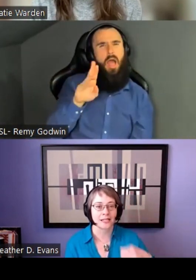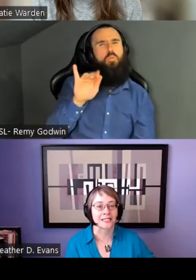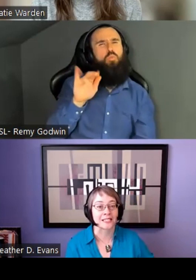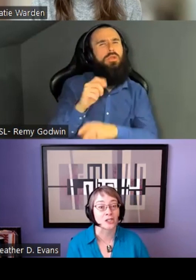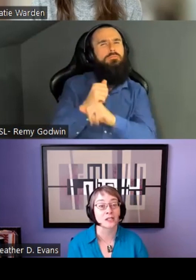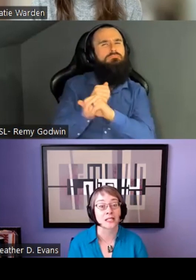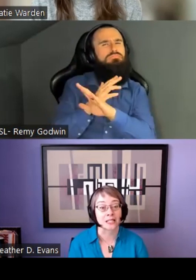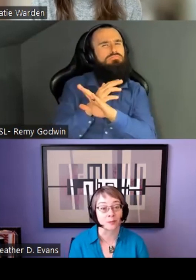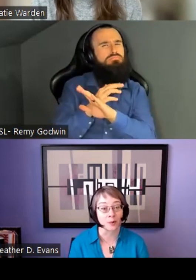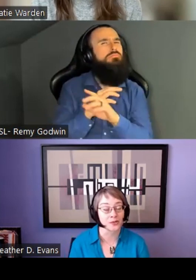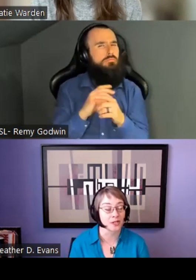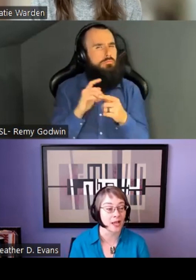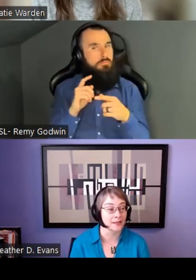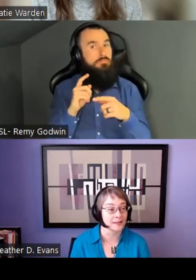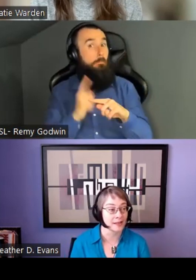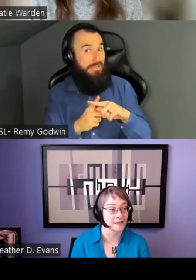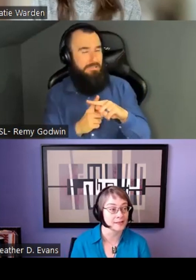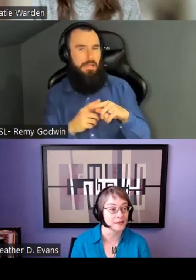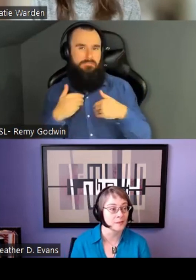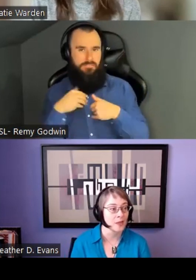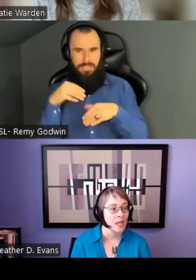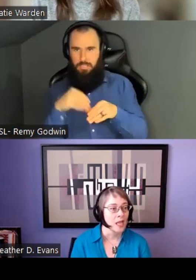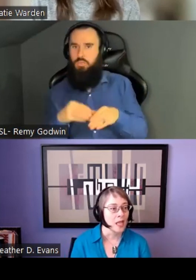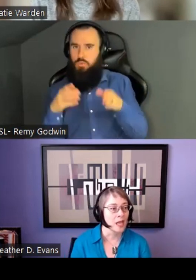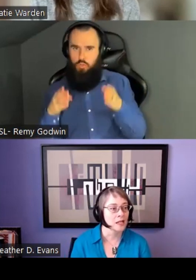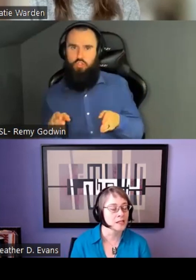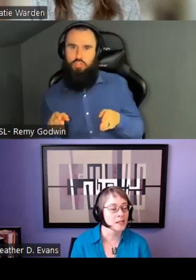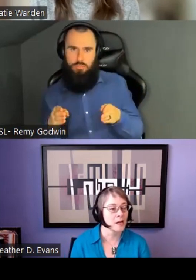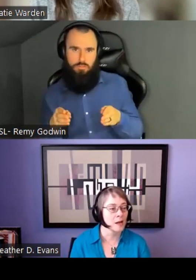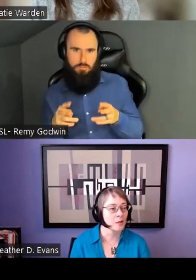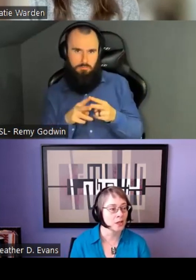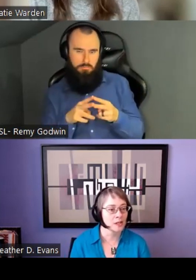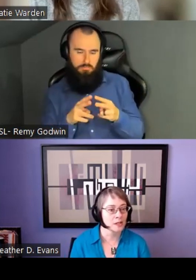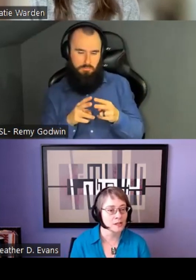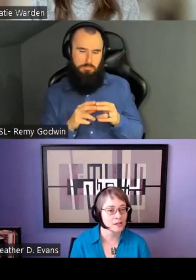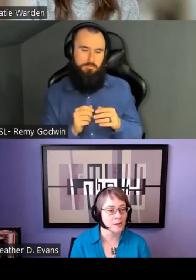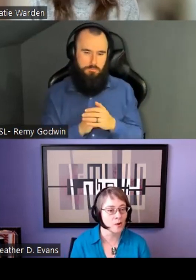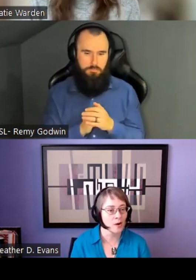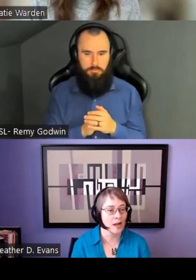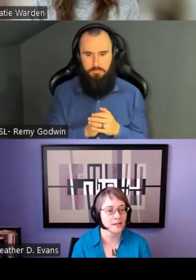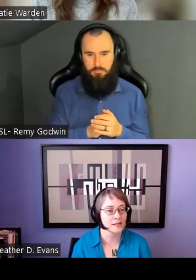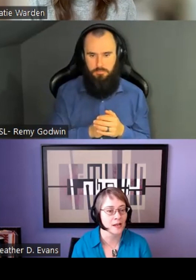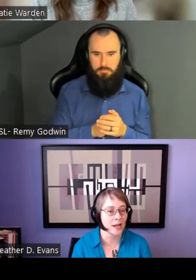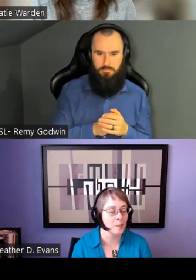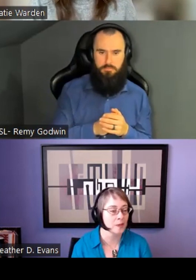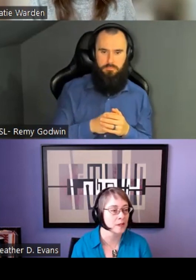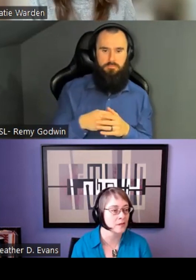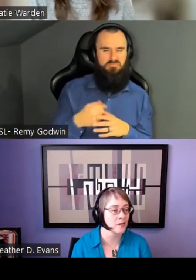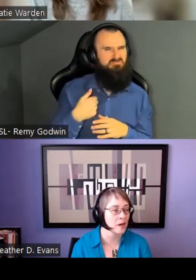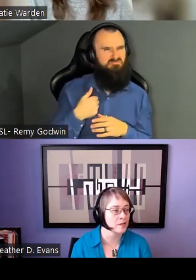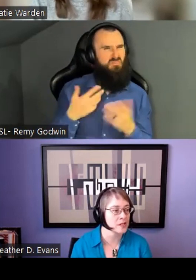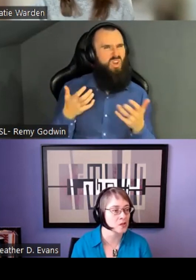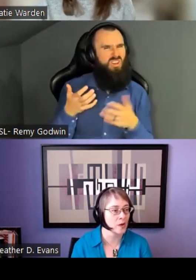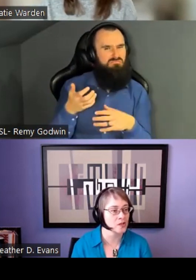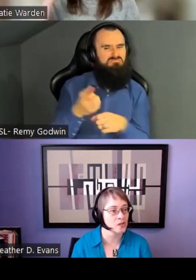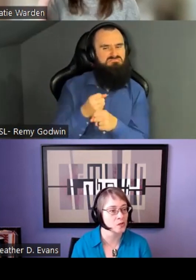in addition to in-person access. And I'm gonna summarize a couple of these questions